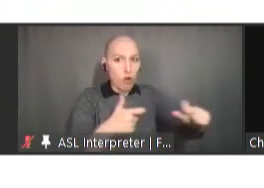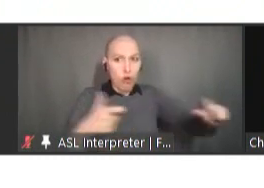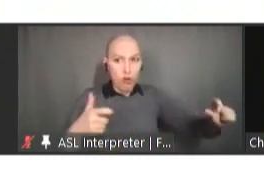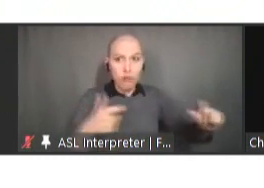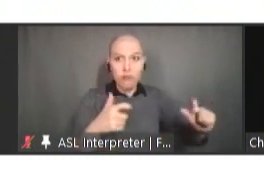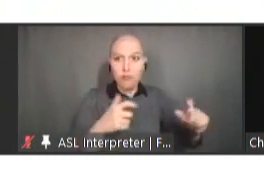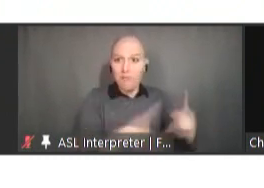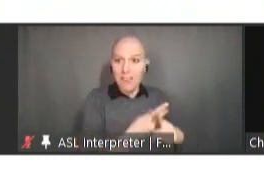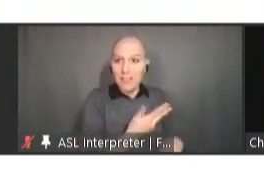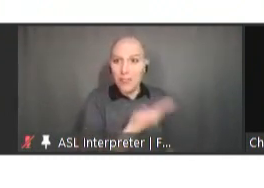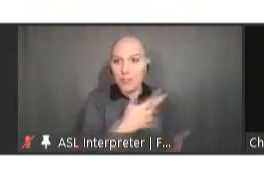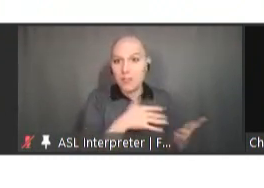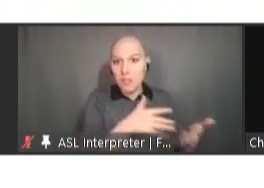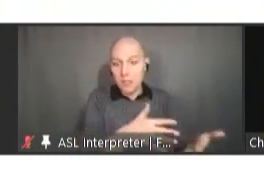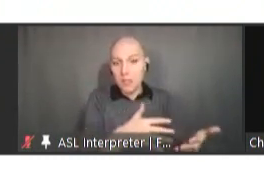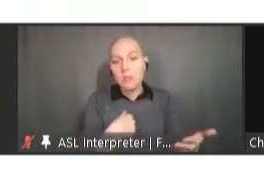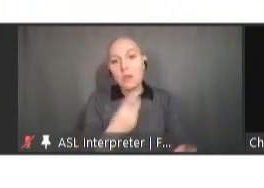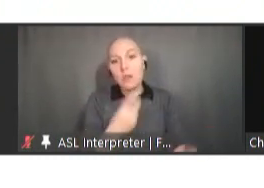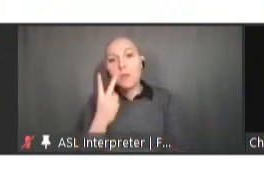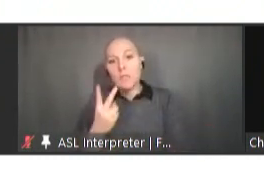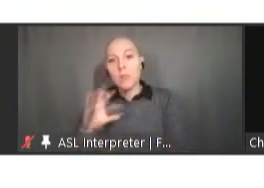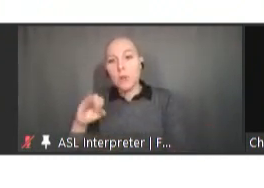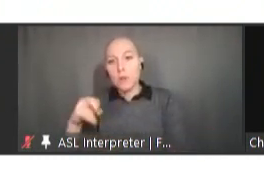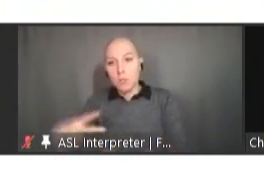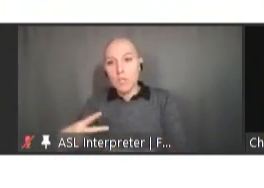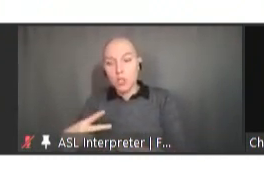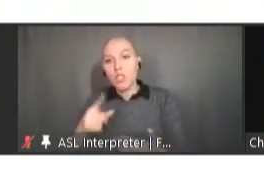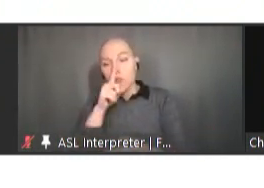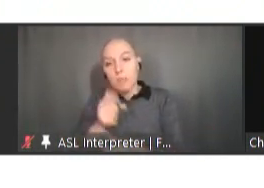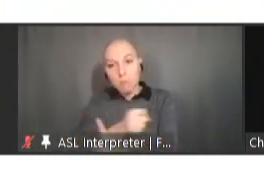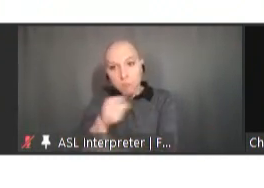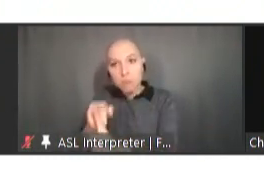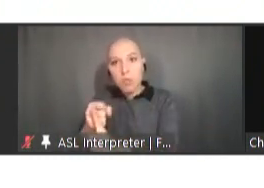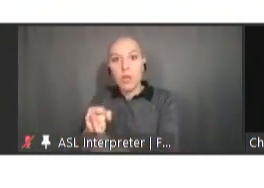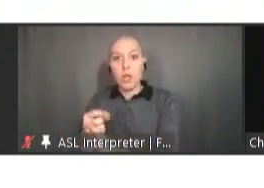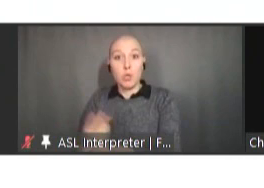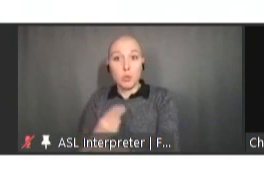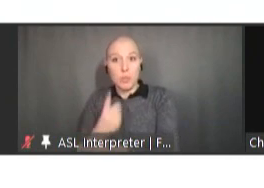the operational use of the vaccines that have already been developed and also to support the